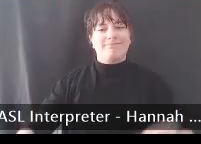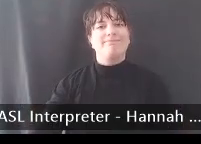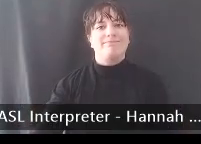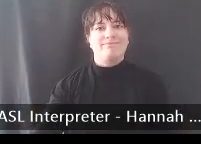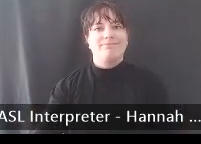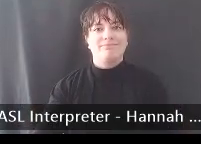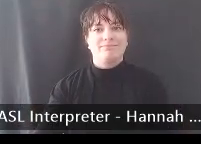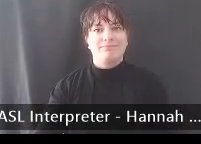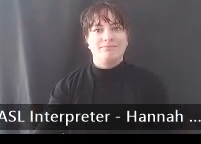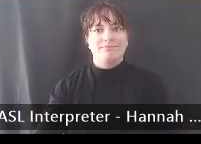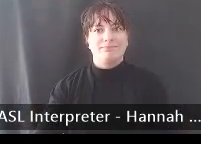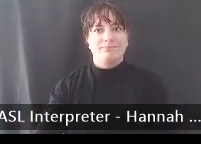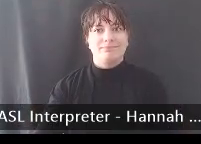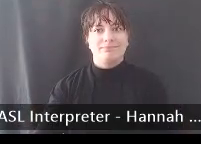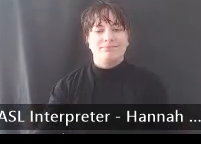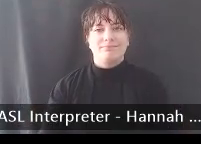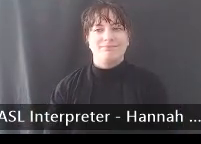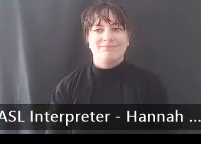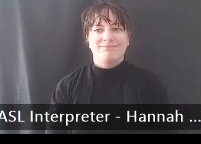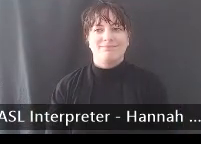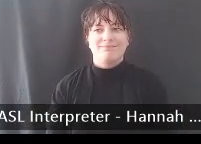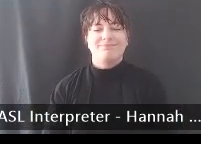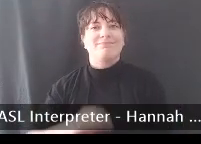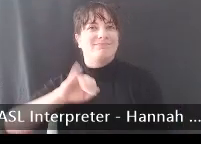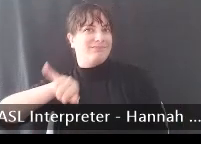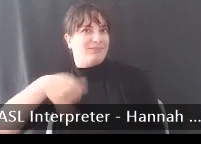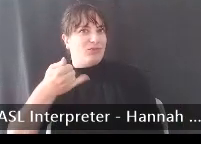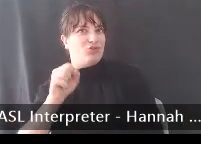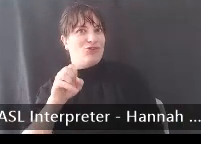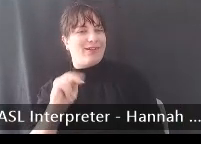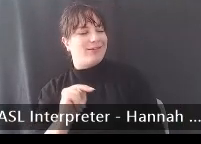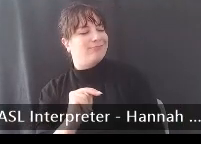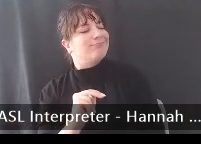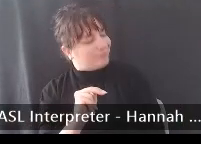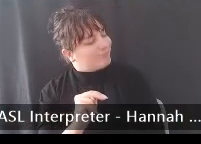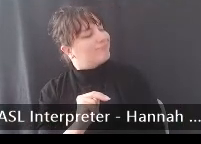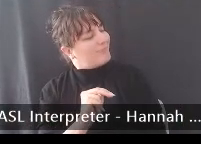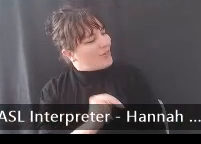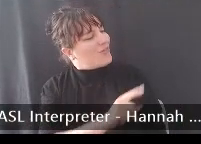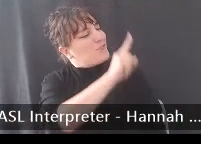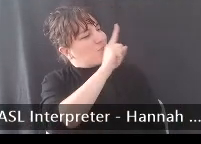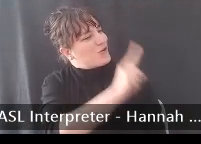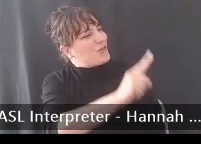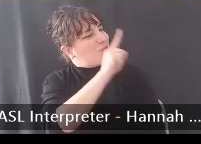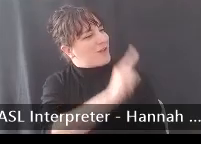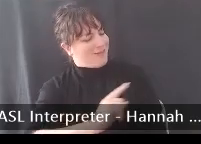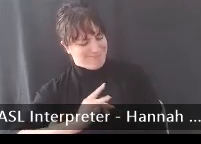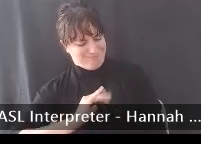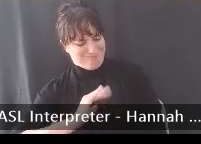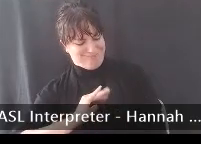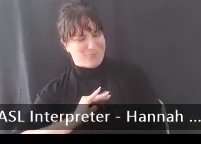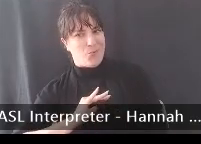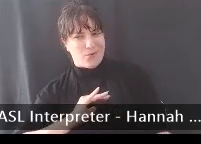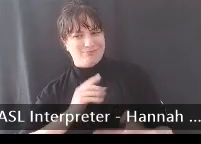Well, well, there's some really, really neat things like Brandon and company are doing.